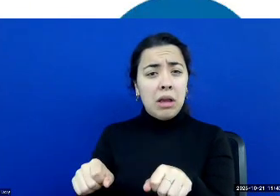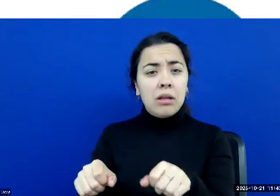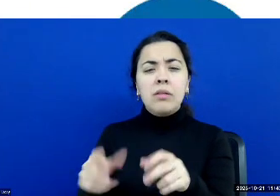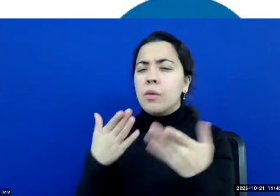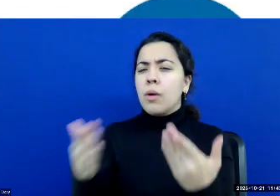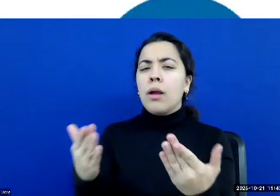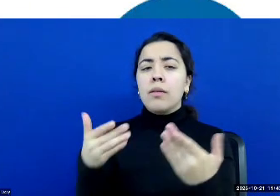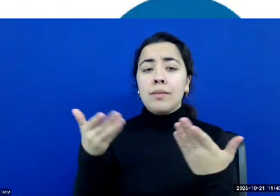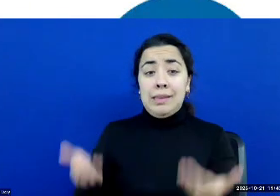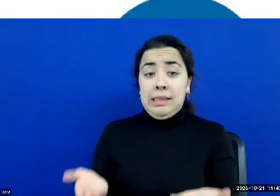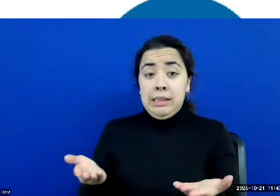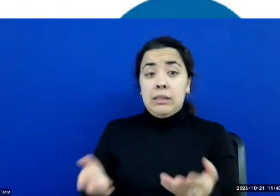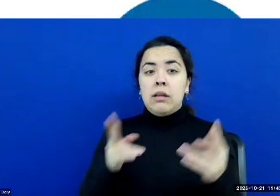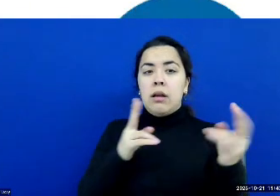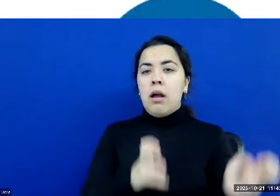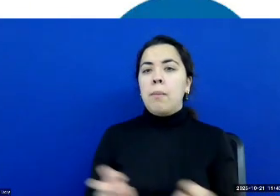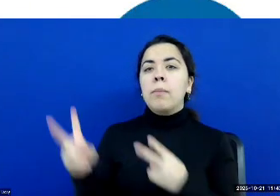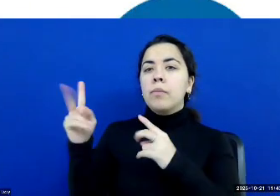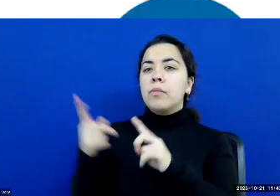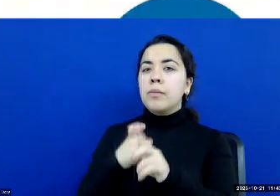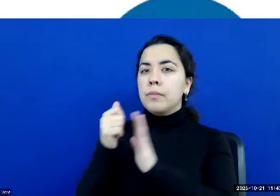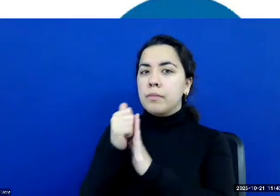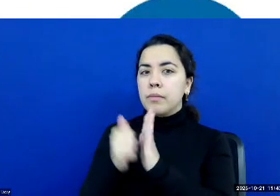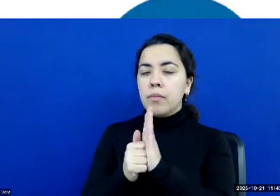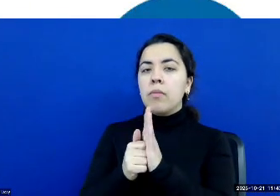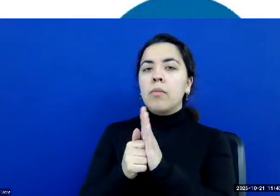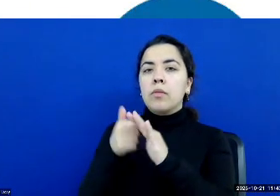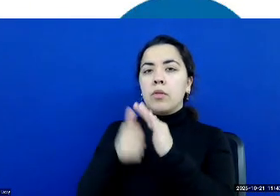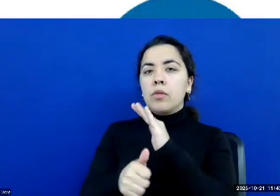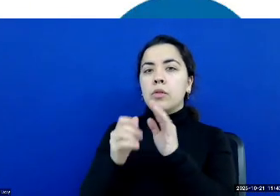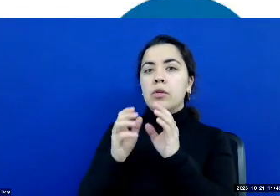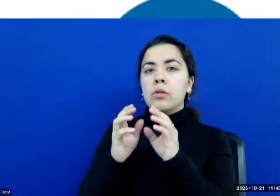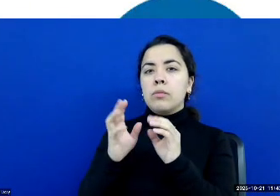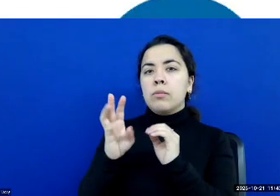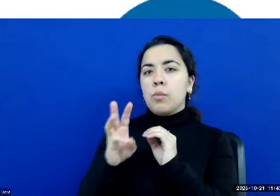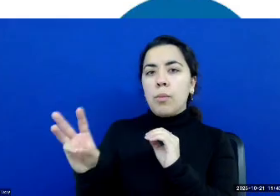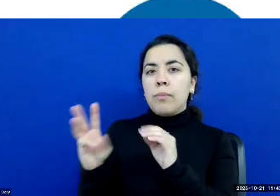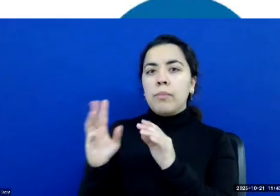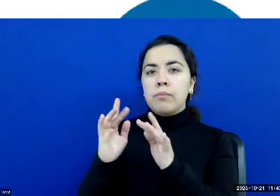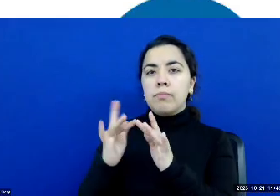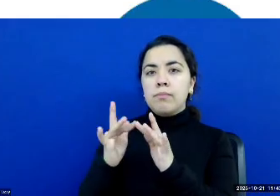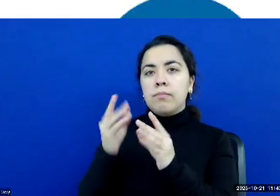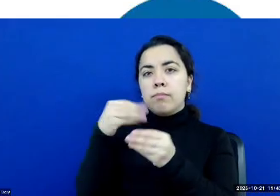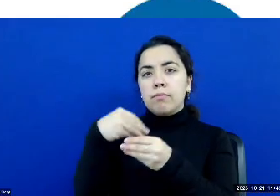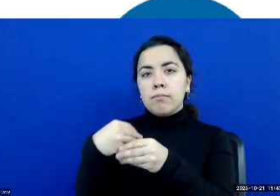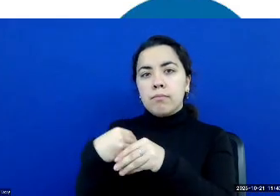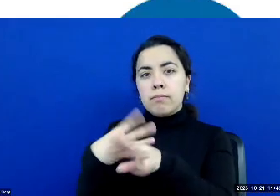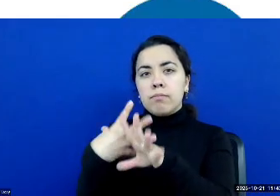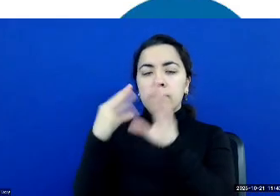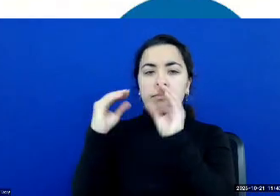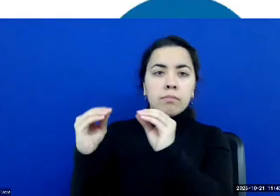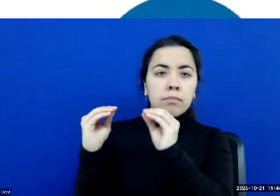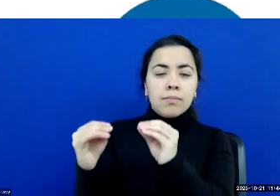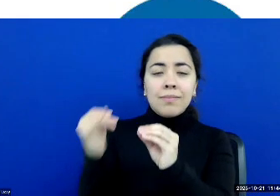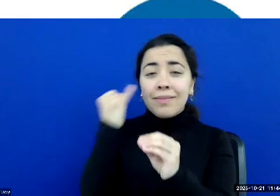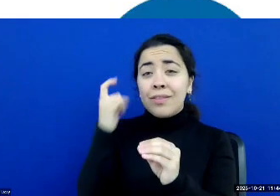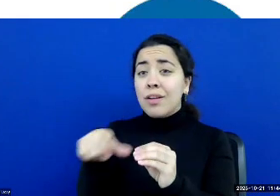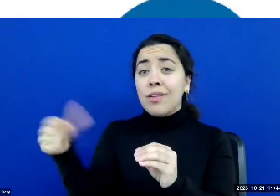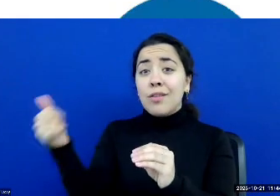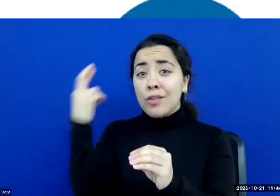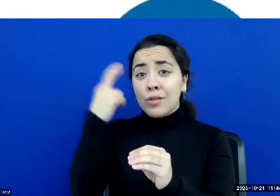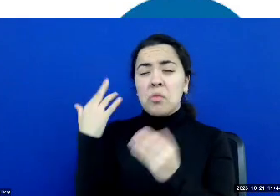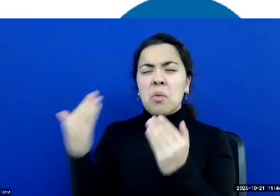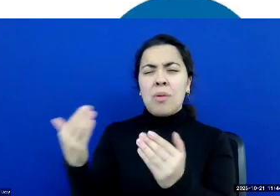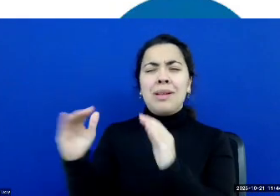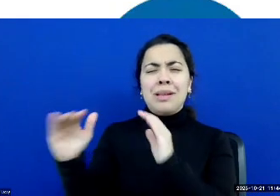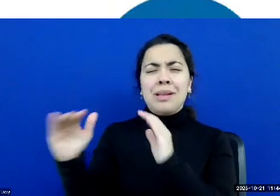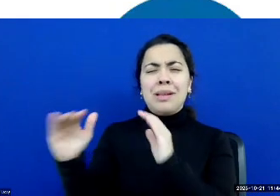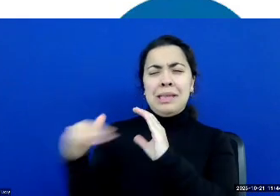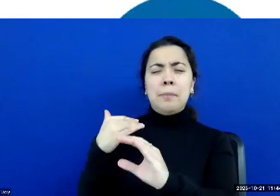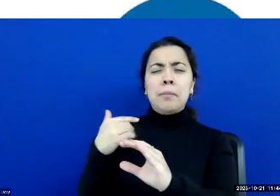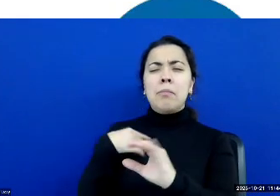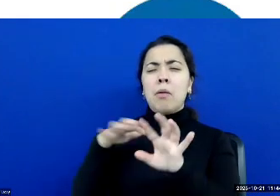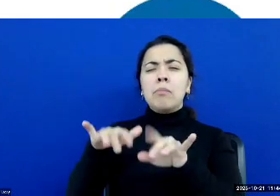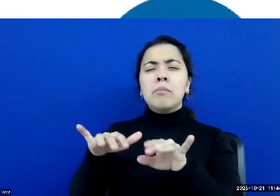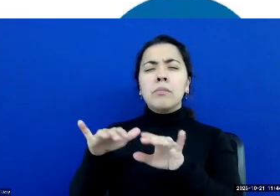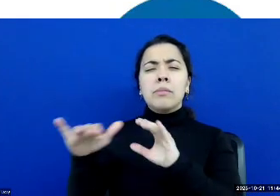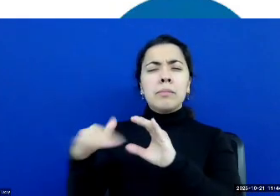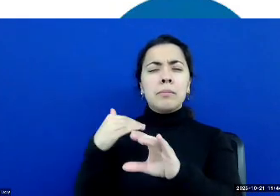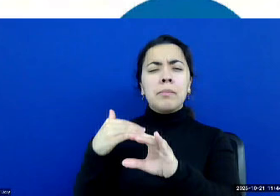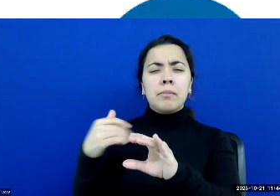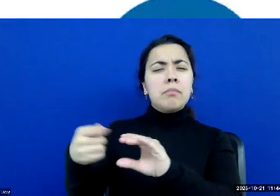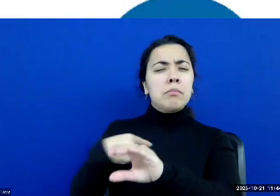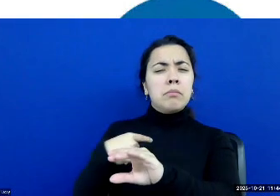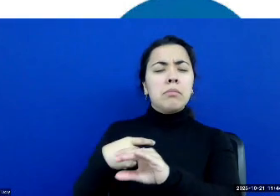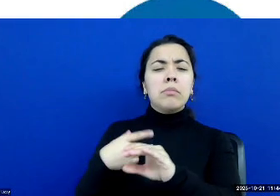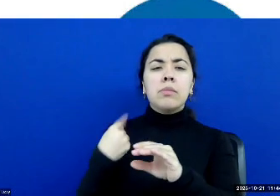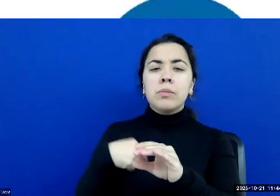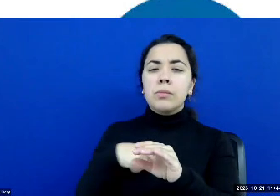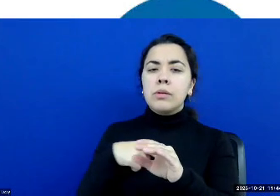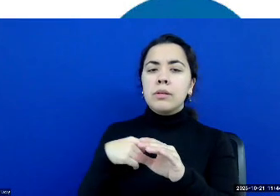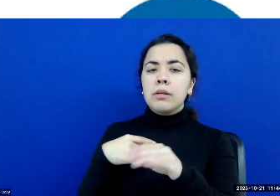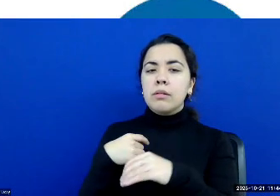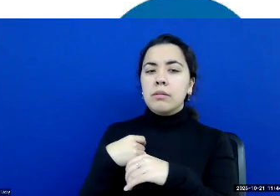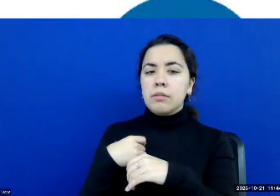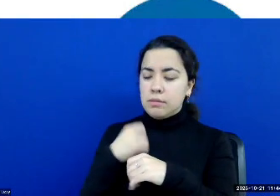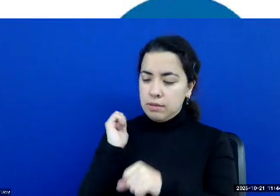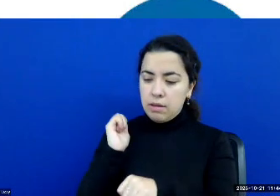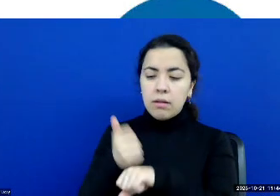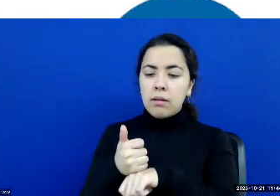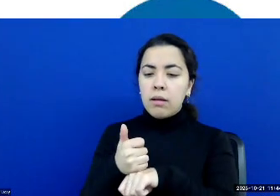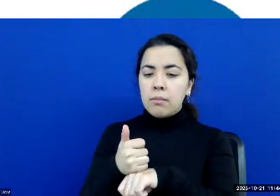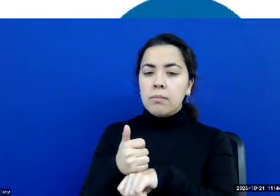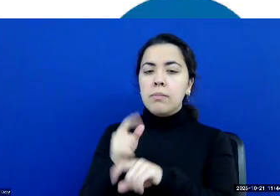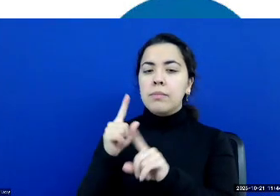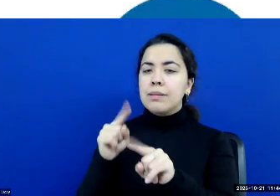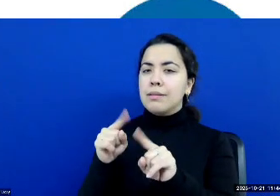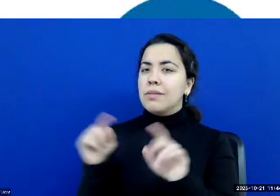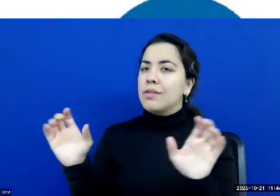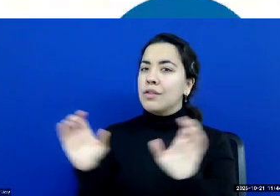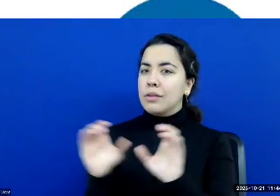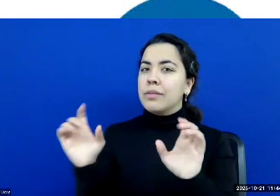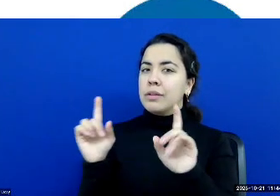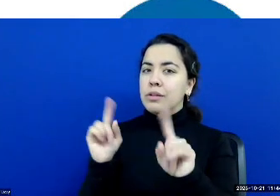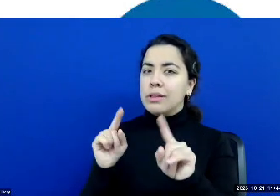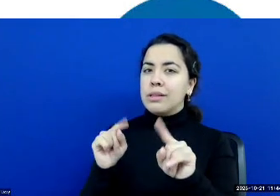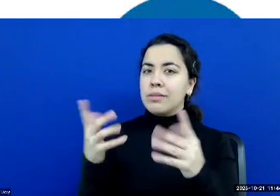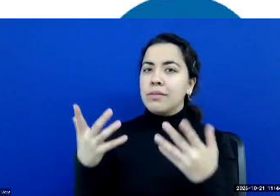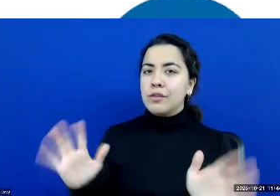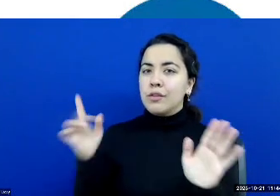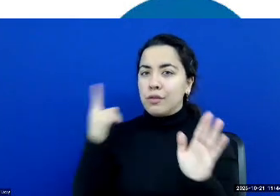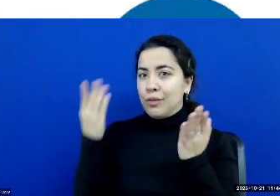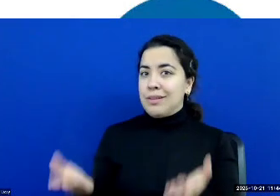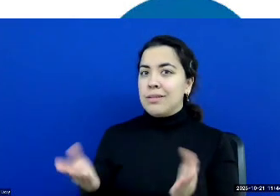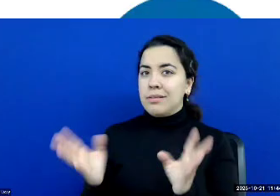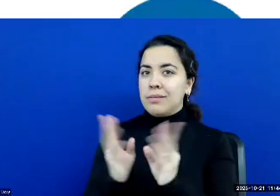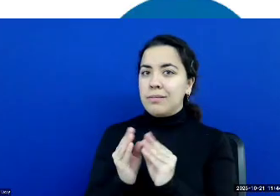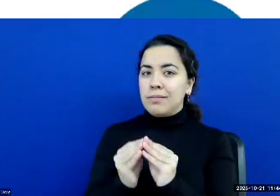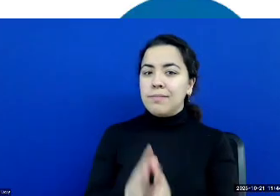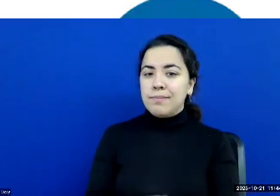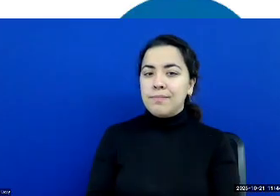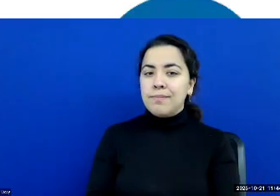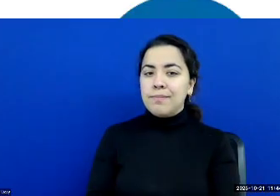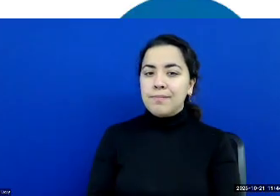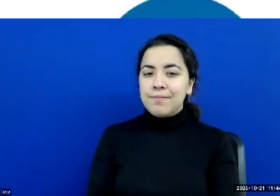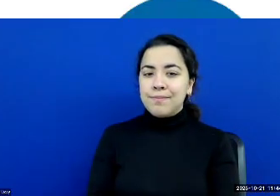Rachel Paul, IAAP: you know, upload this from your account under your webinars. If you're… if you're not, you need it for something else, you can email us afterwards, and I can drop the email in the chat, and we can actually create a, you know, an attendance, a certificate of attendance, for this as well.